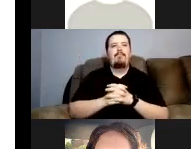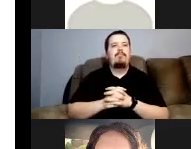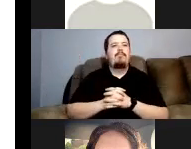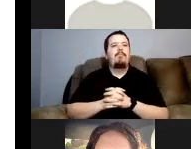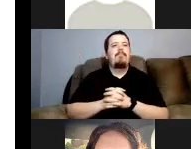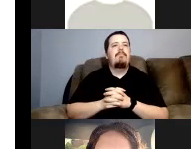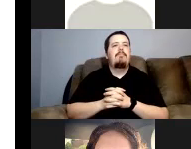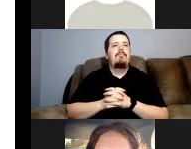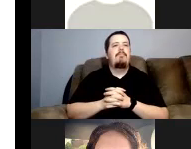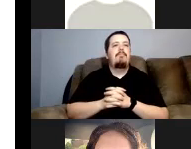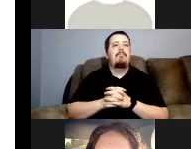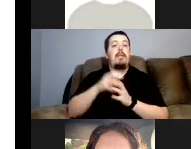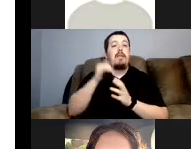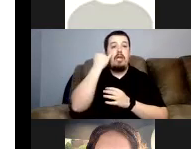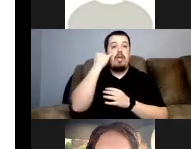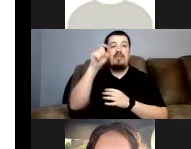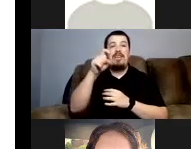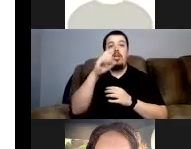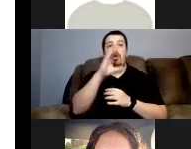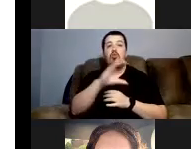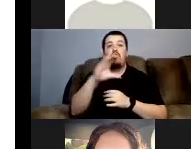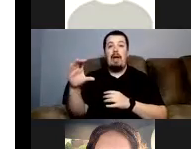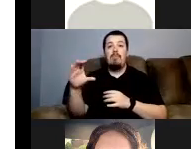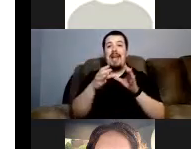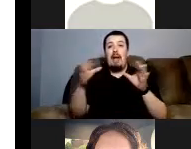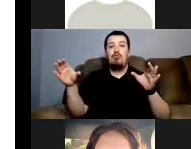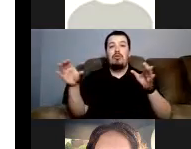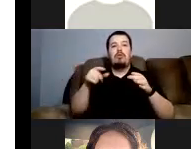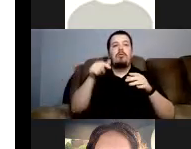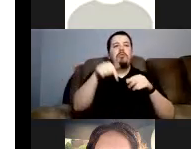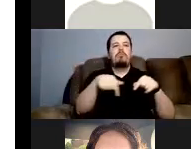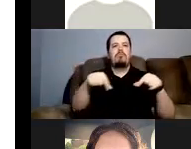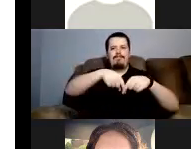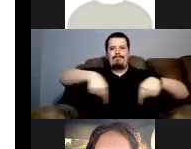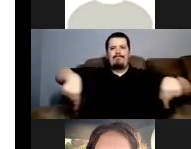If you would like closed captioning down at the bottom of your zoom window is a CC button